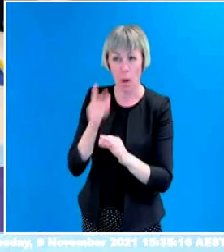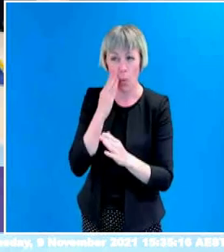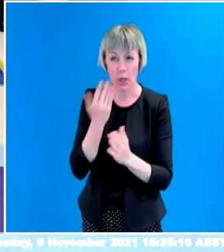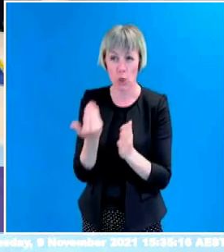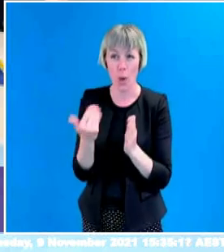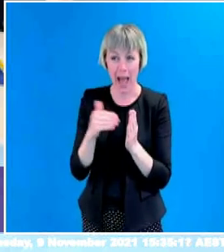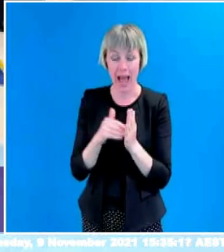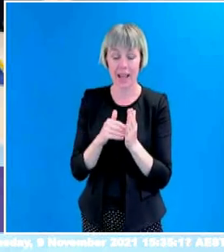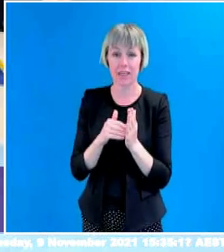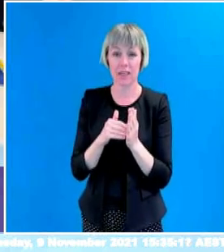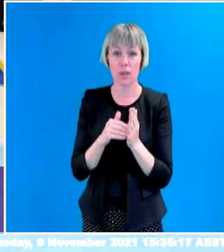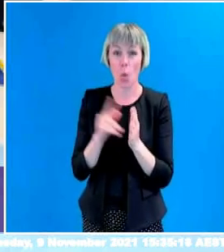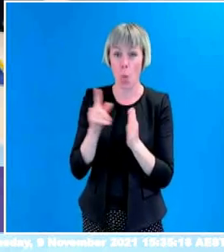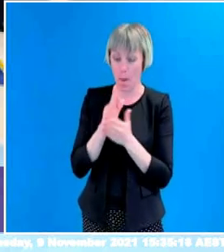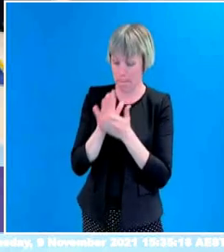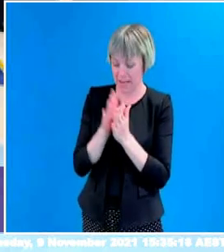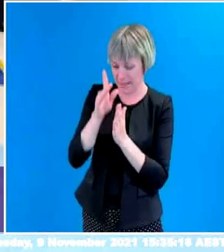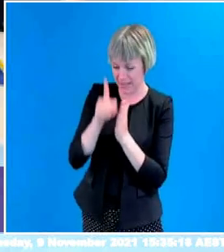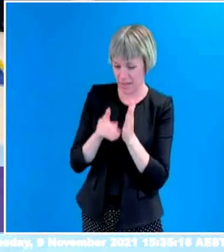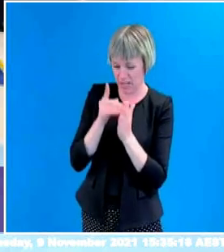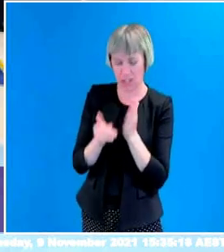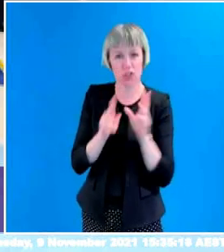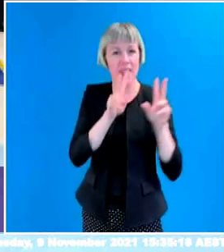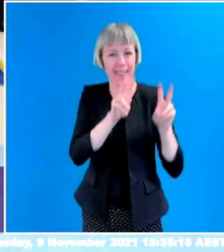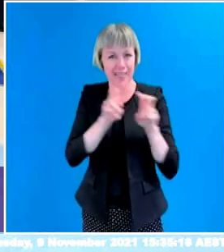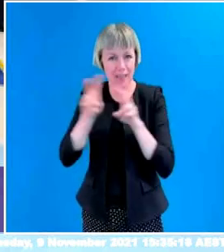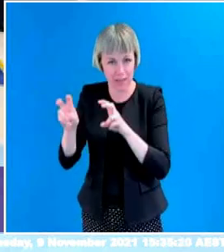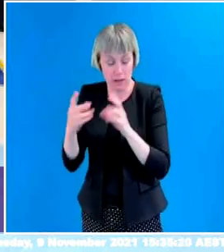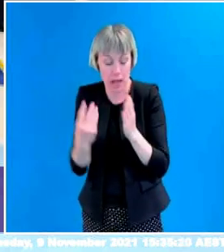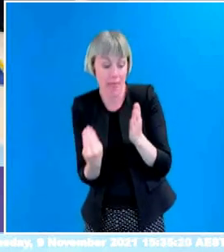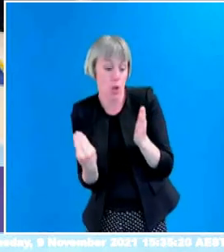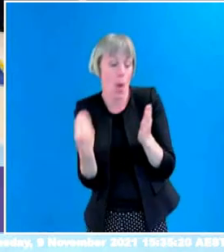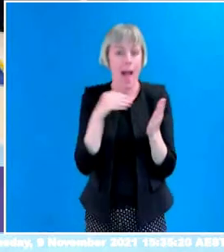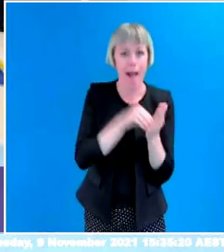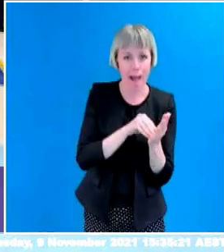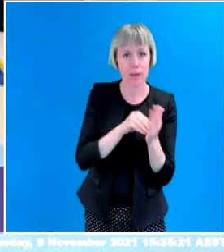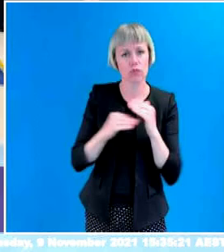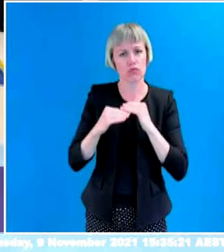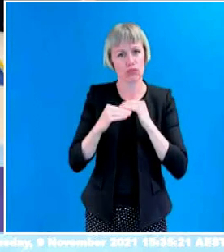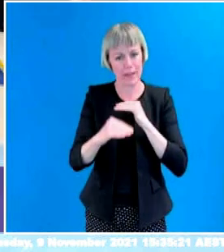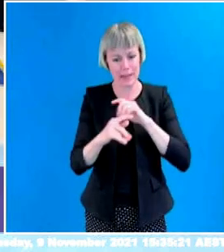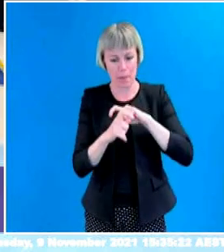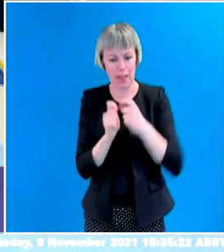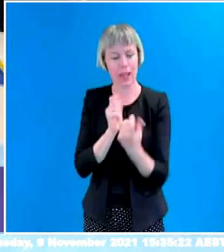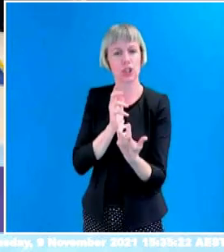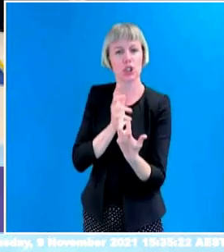discrimination, not in the operative parts, means that reasonable adjustment